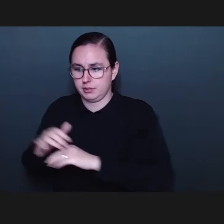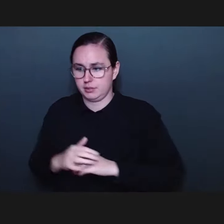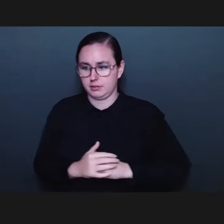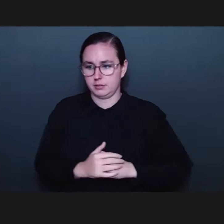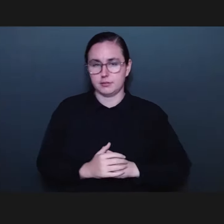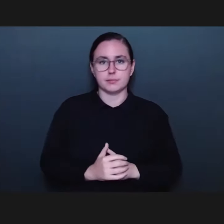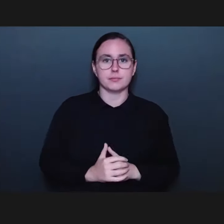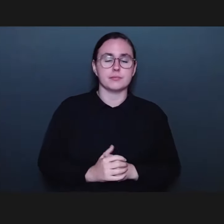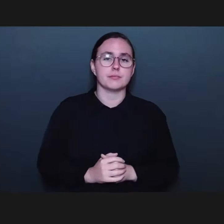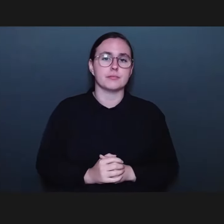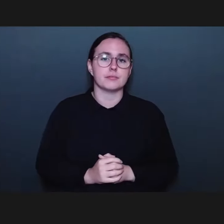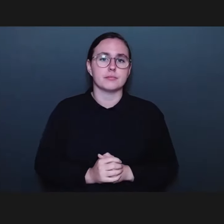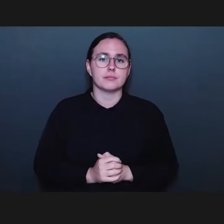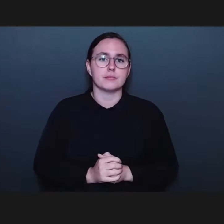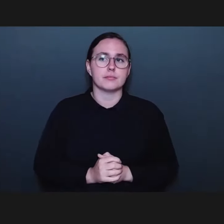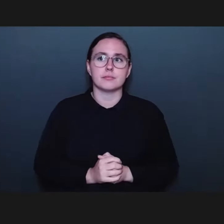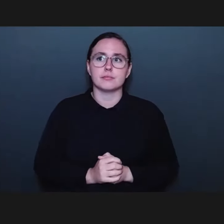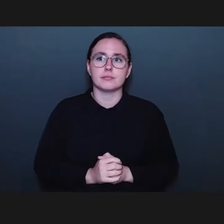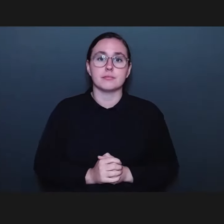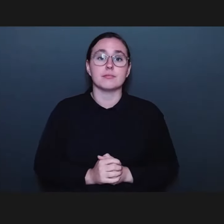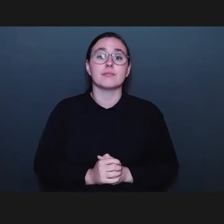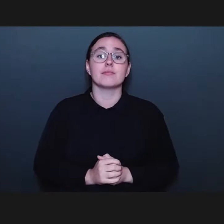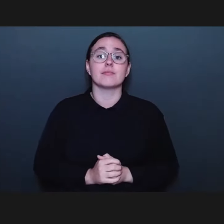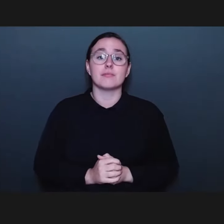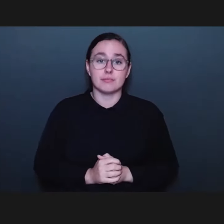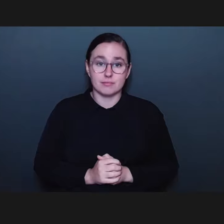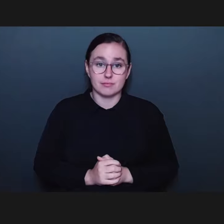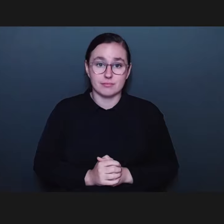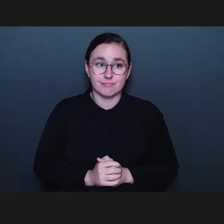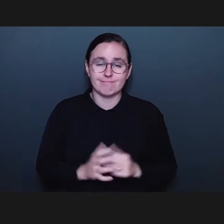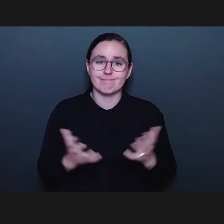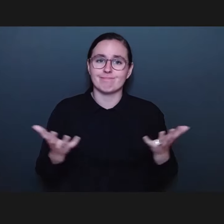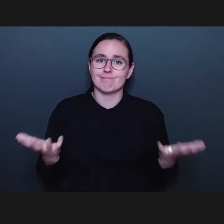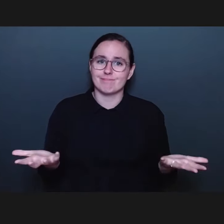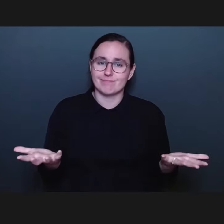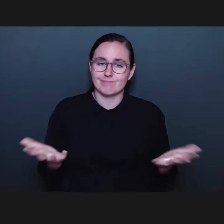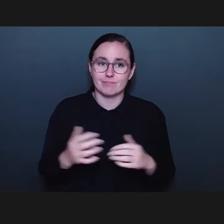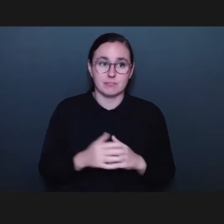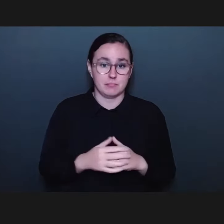want to take much time. I think let's just kick start with the first question where I would invite